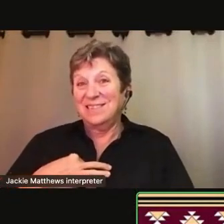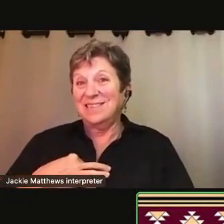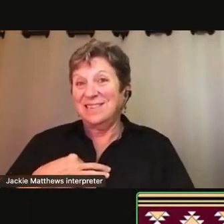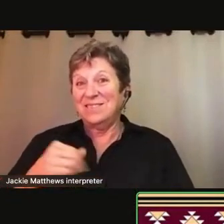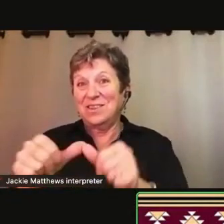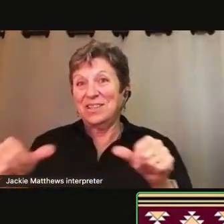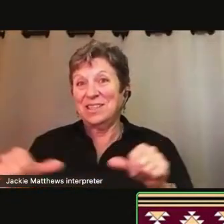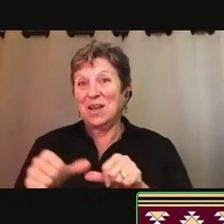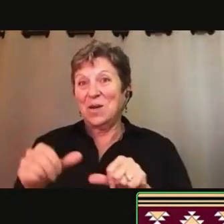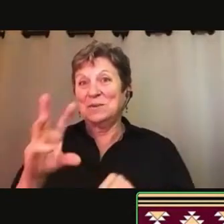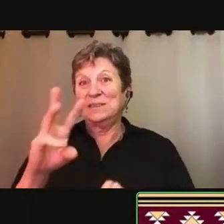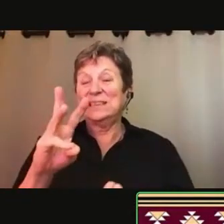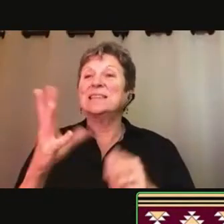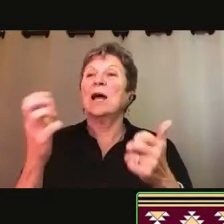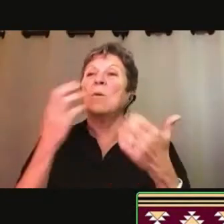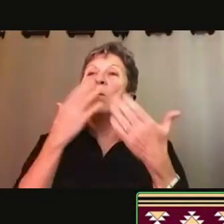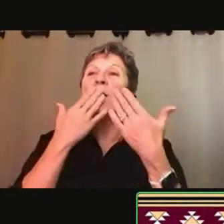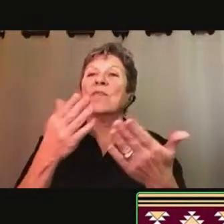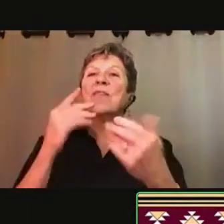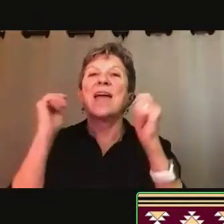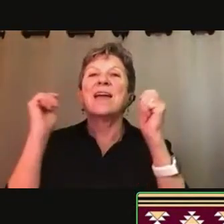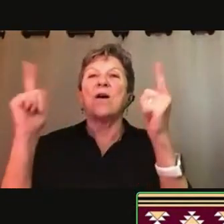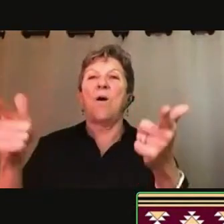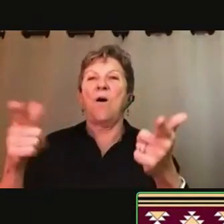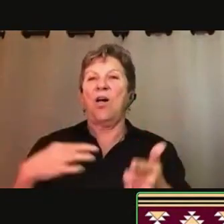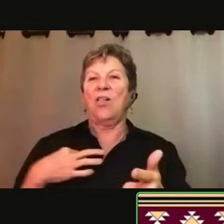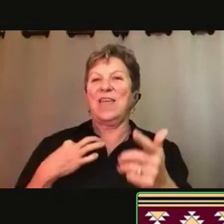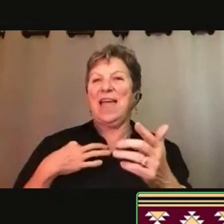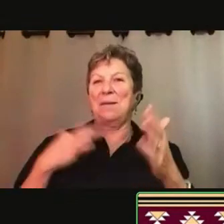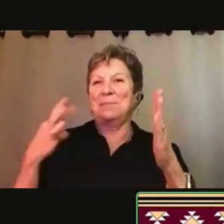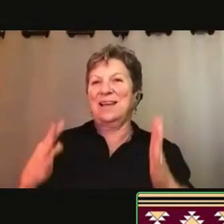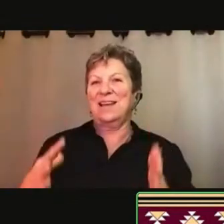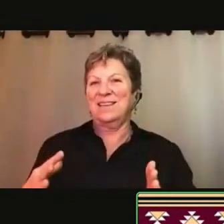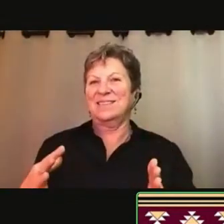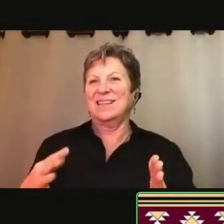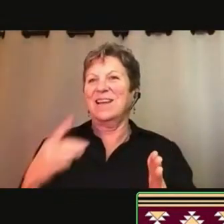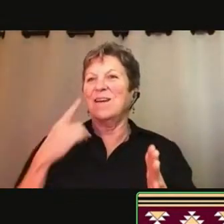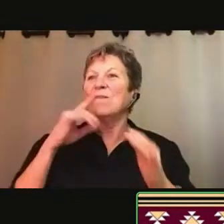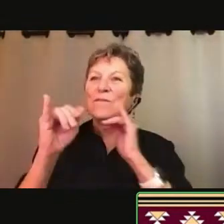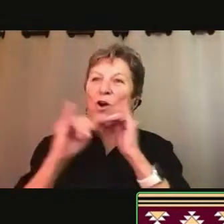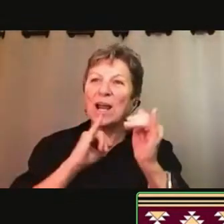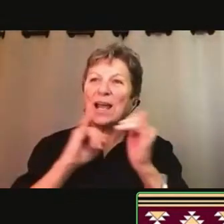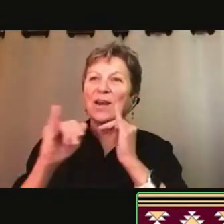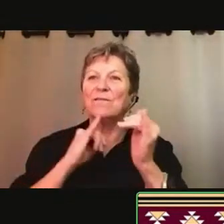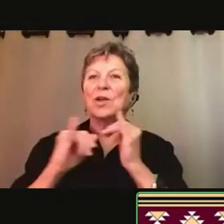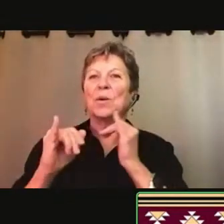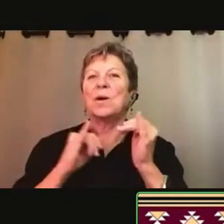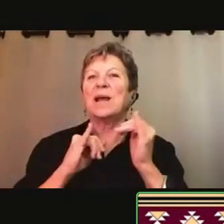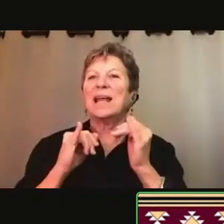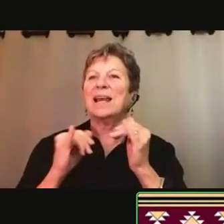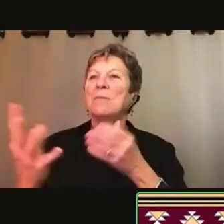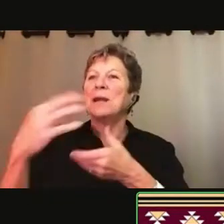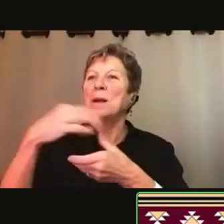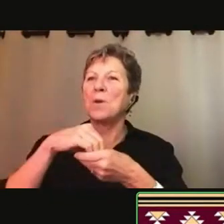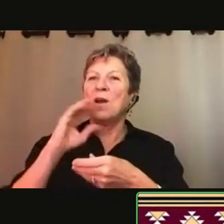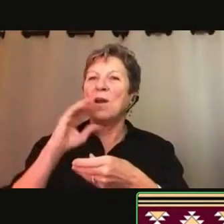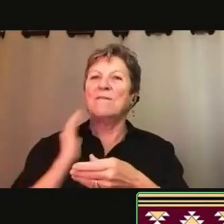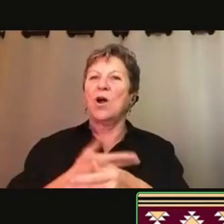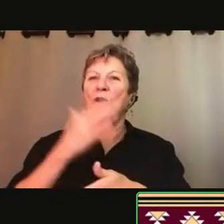THE INTERVIEWS OF THE 10 CANDIDATES WHO HAVE APPLIED FOR THE VACANT BOARD POSITION FOR ZONE 6.